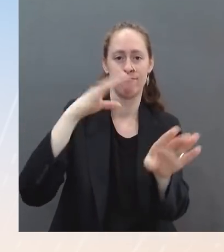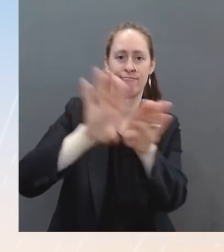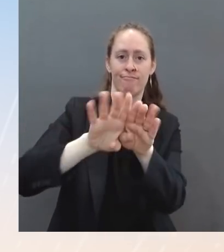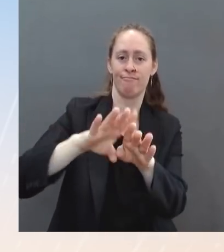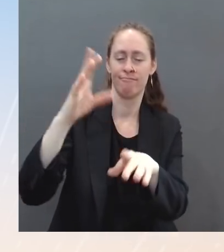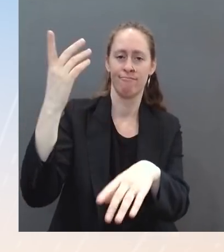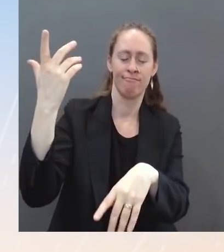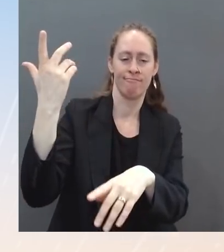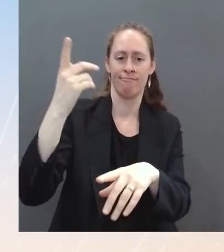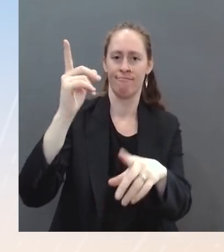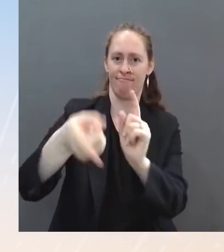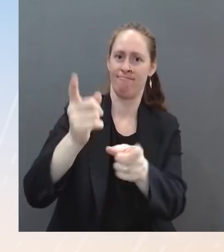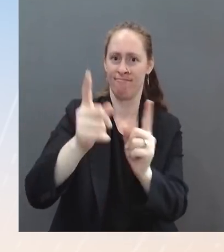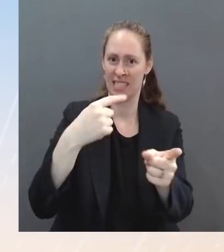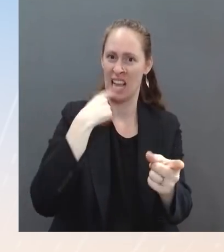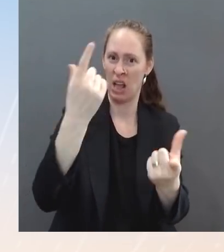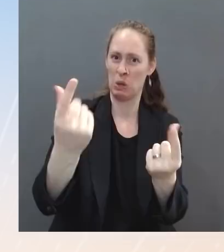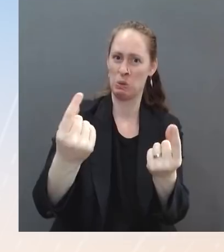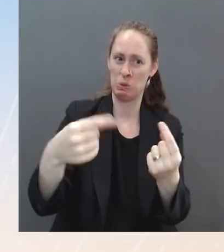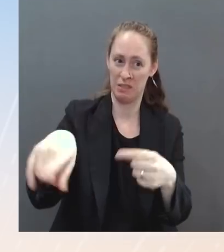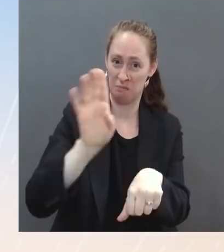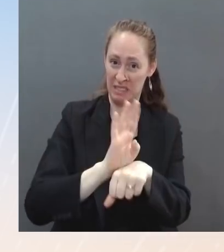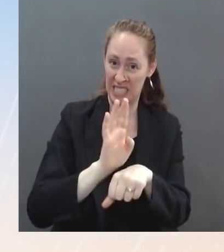I don't have any new update on that front.